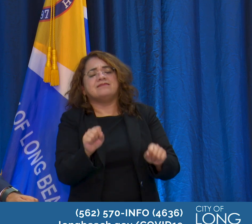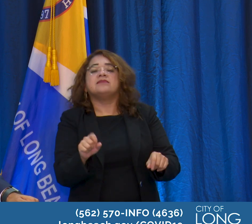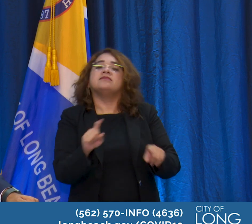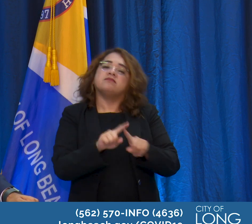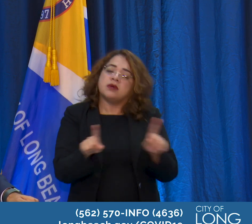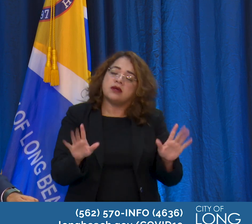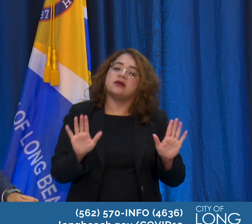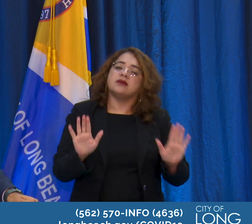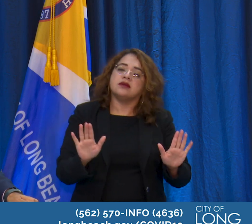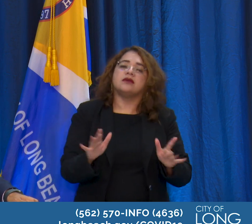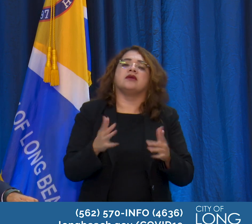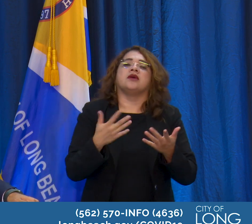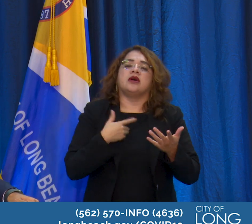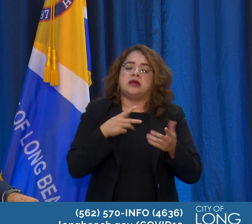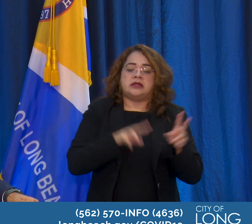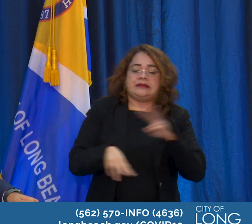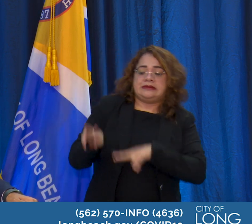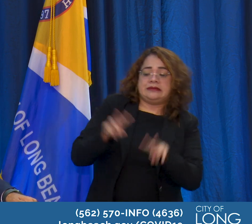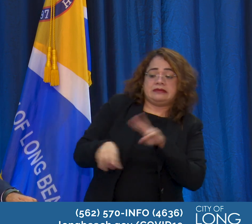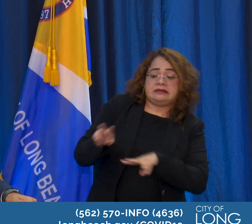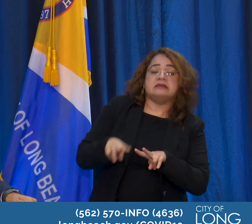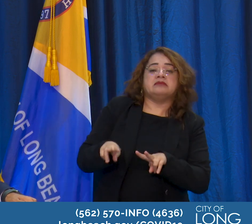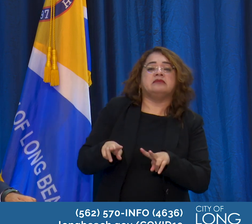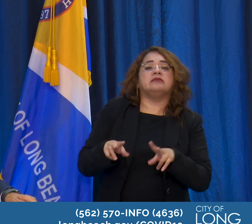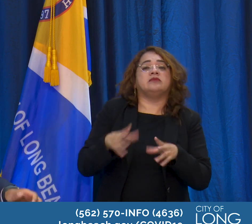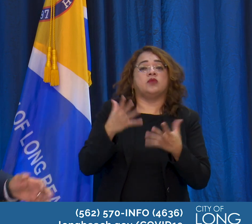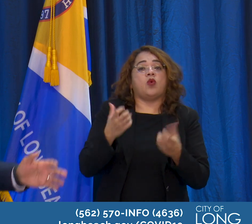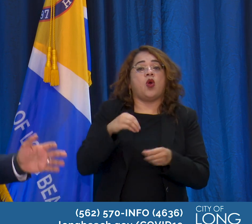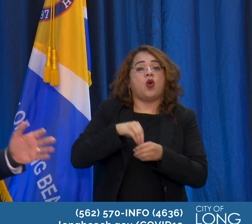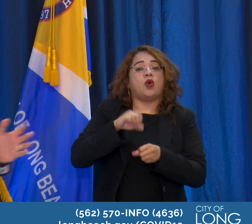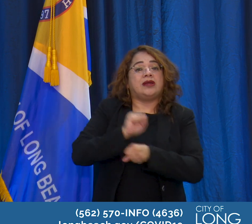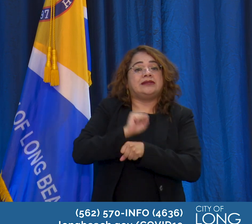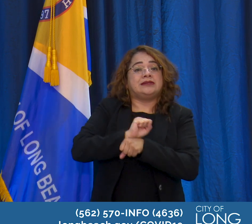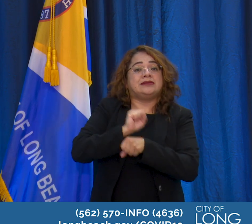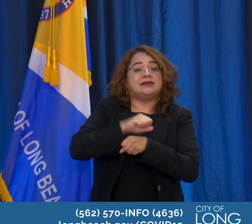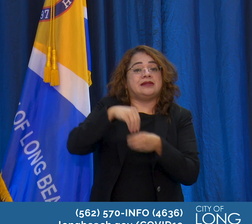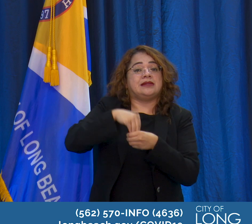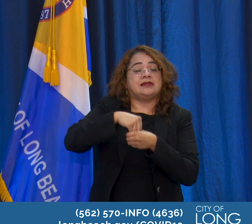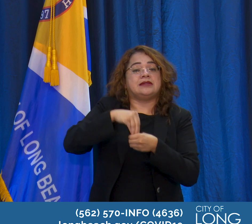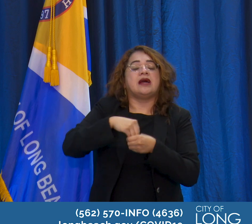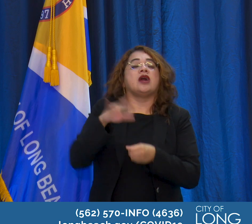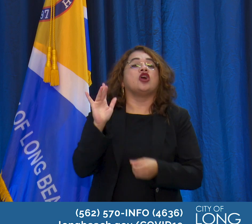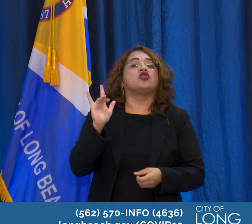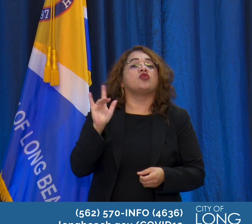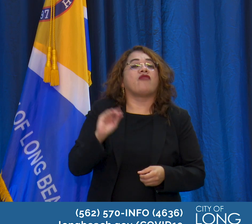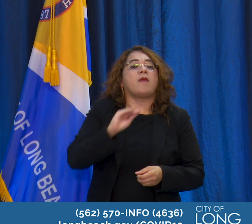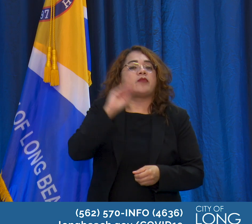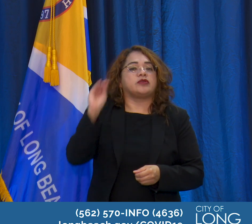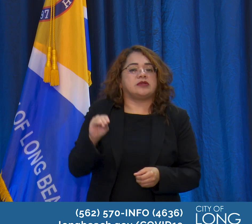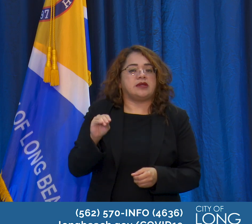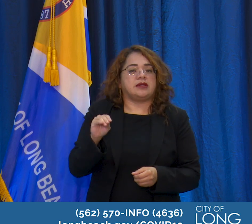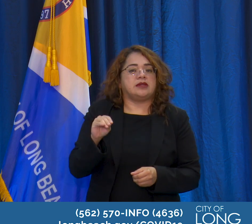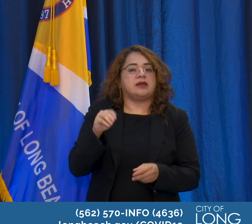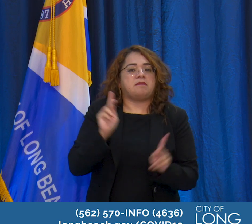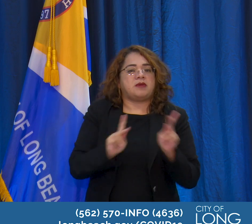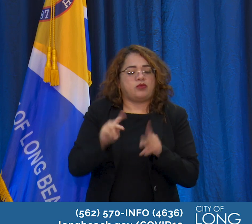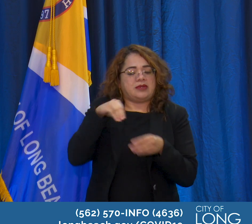salons, if they want to work inside to 25 percent capacity, they can start doing some services in there as well.